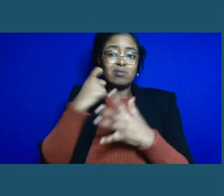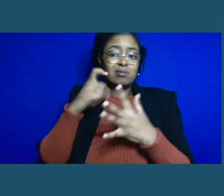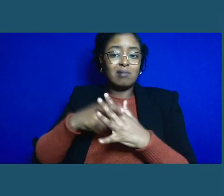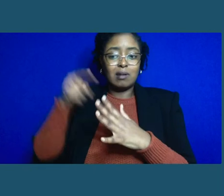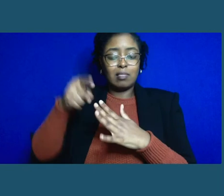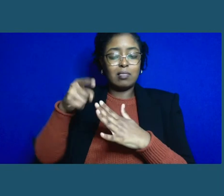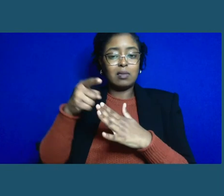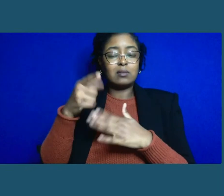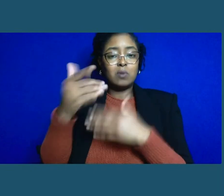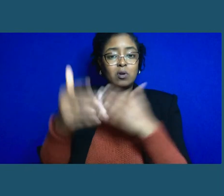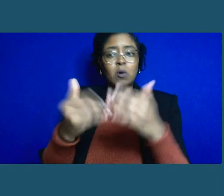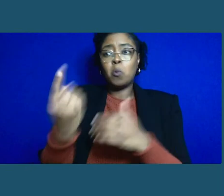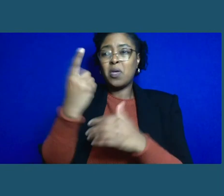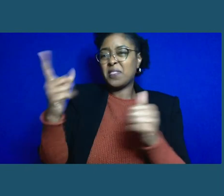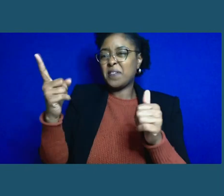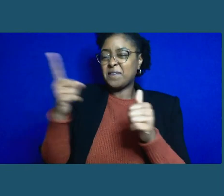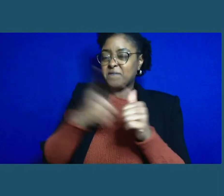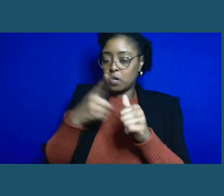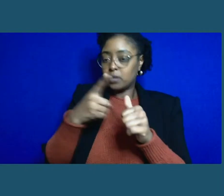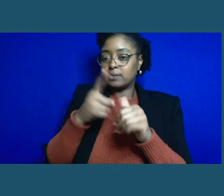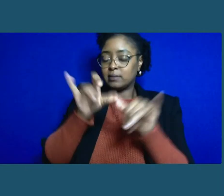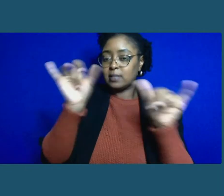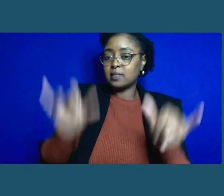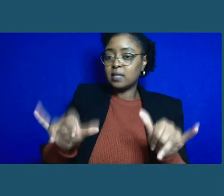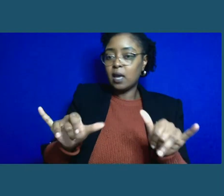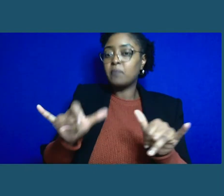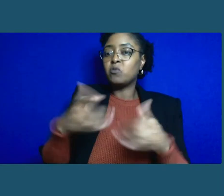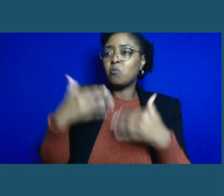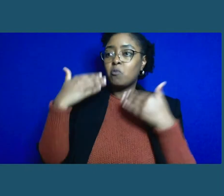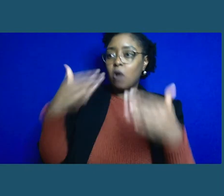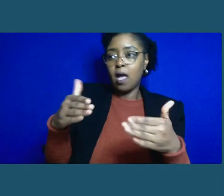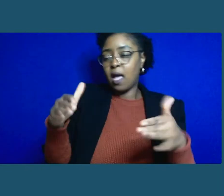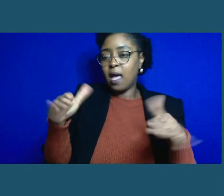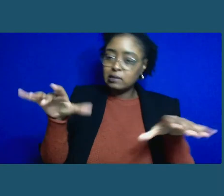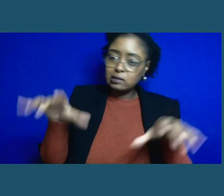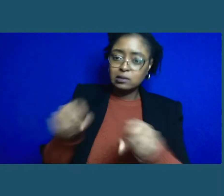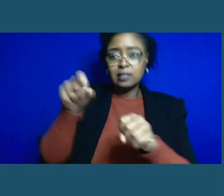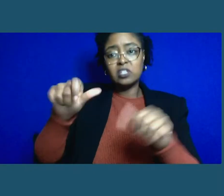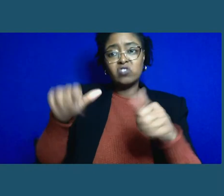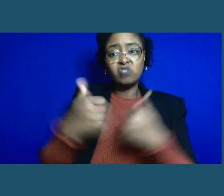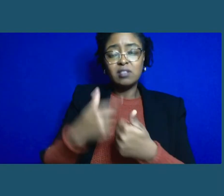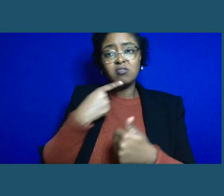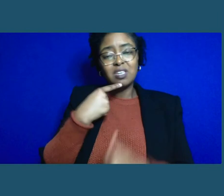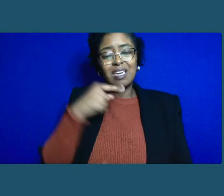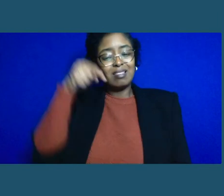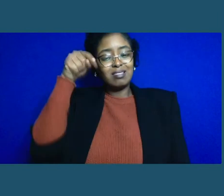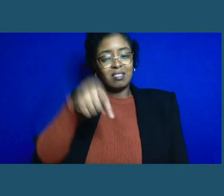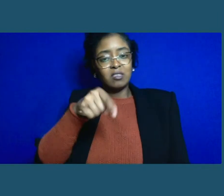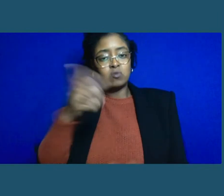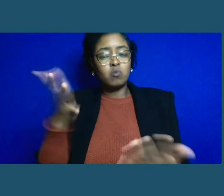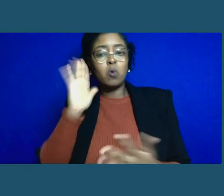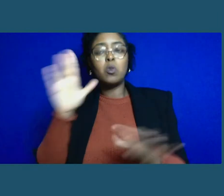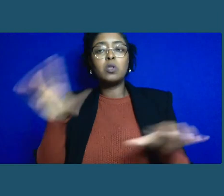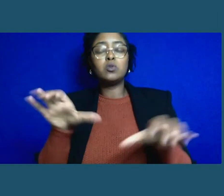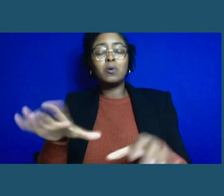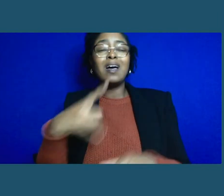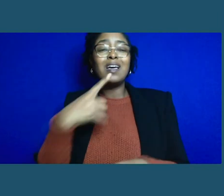us what works because we were on the cutting edge of this and one of the first school system to